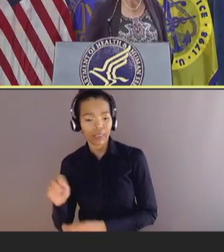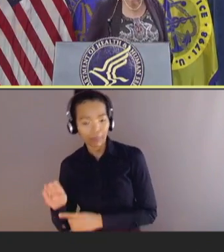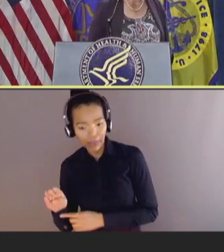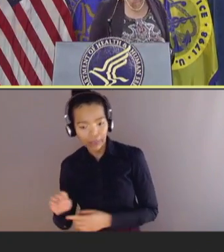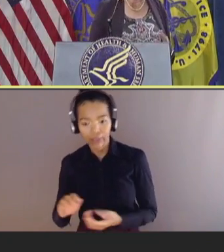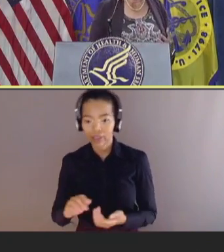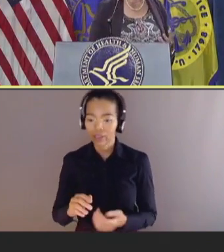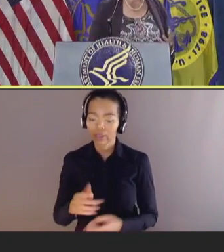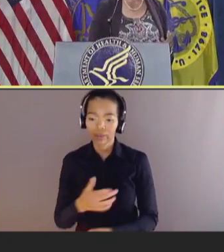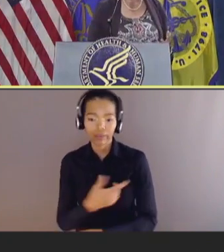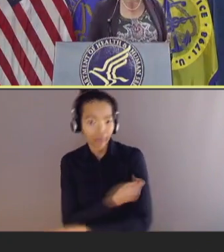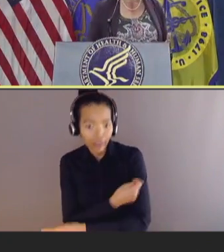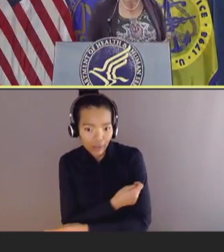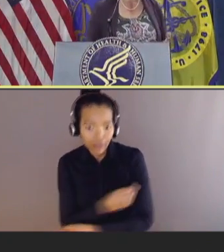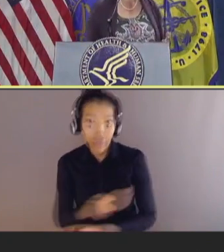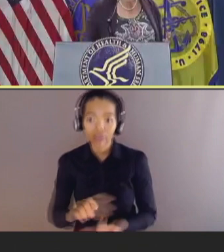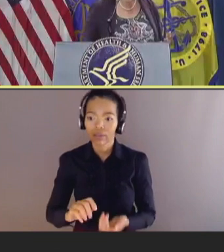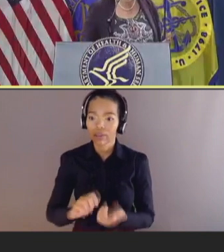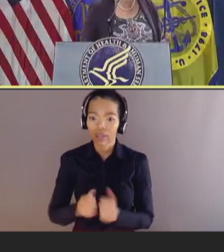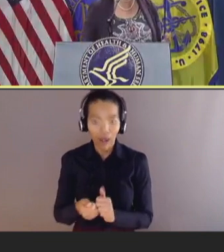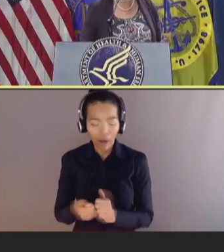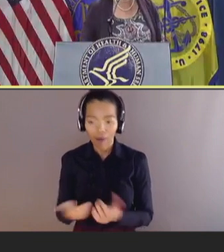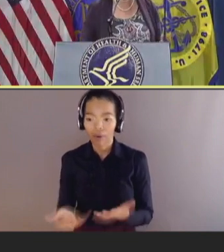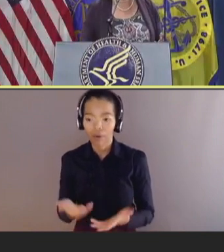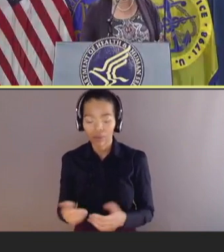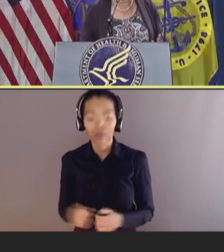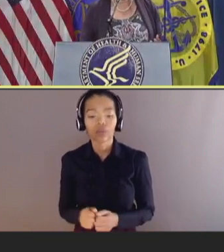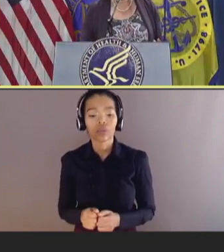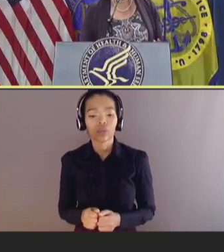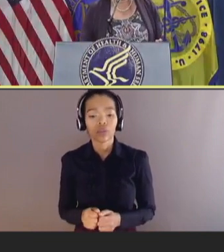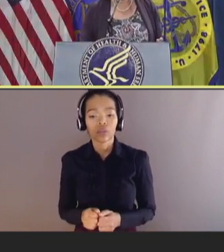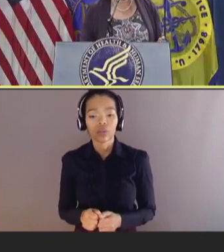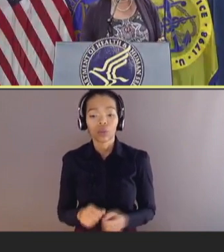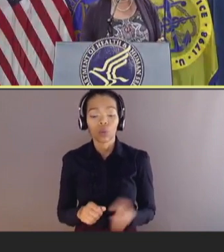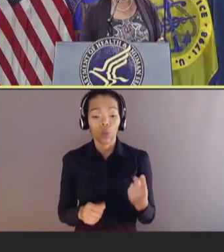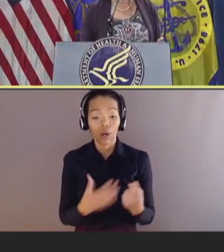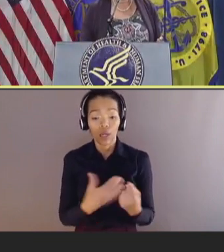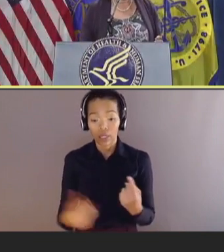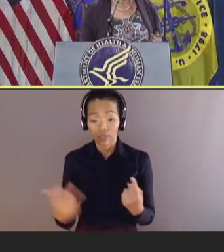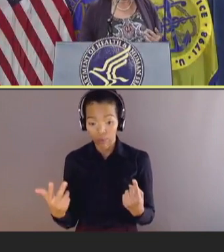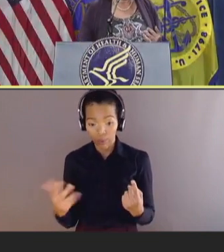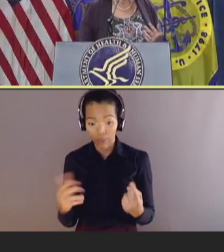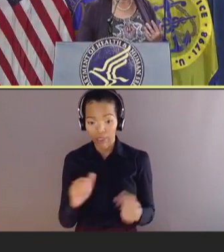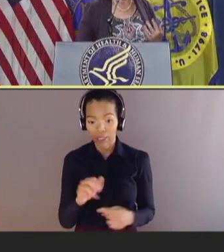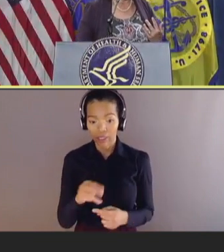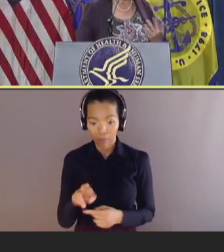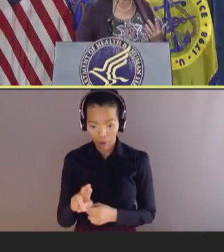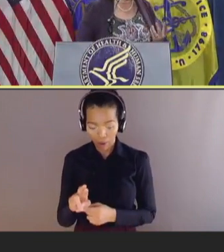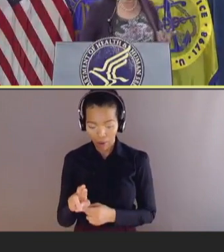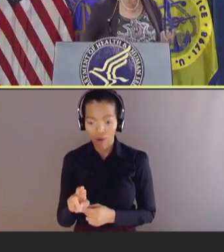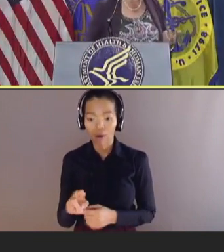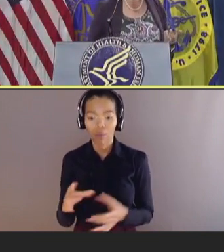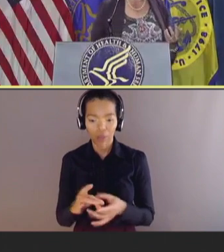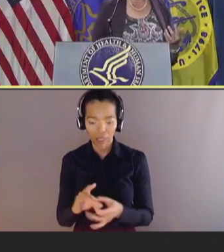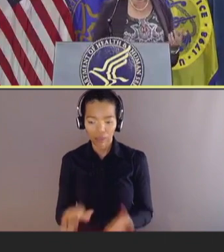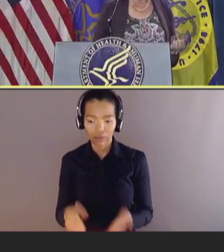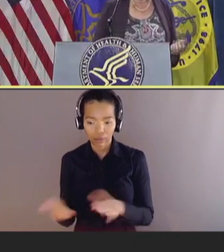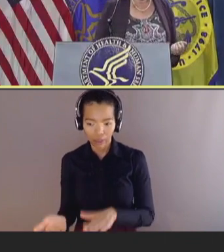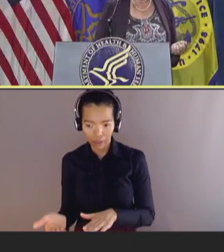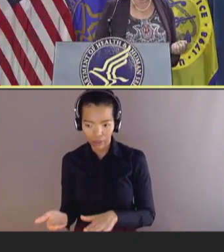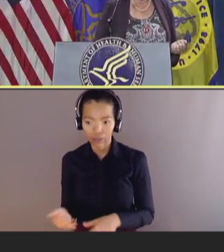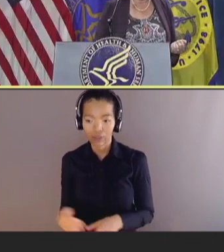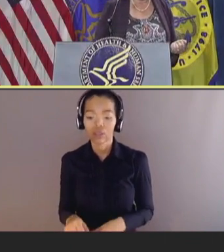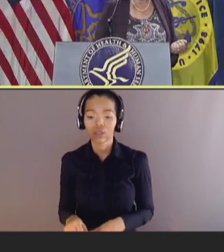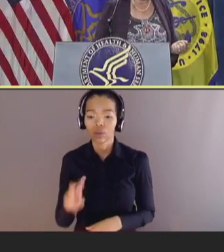Globally, it accounts for one in three AMR-related deaths. So, in a 2015 report,